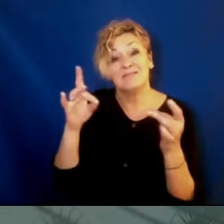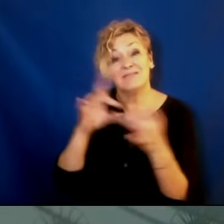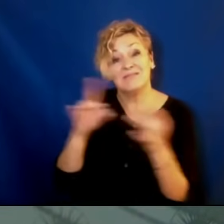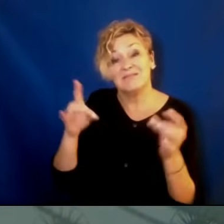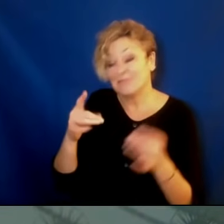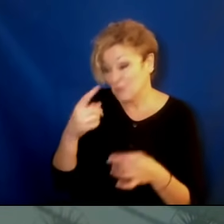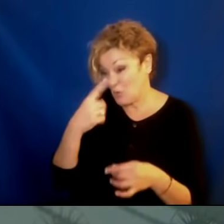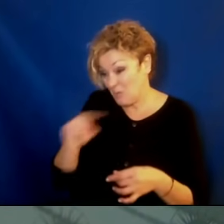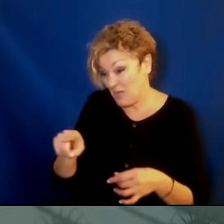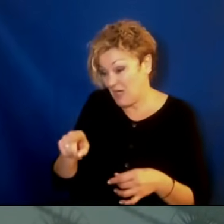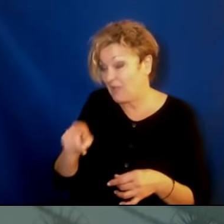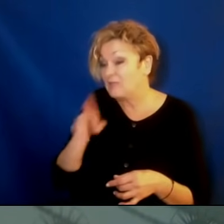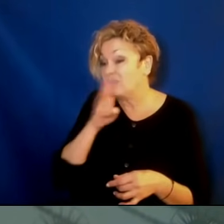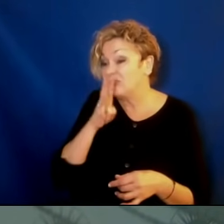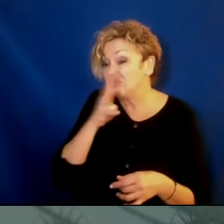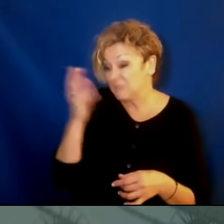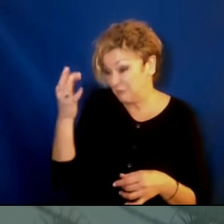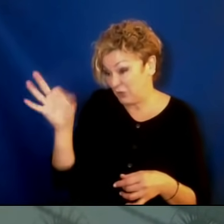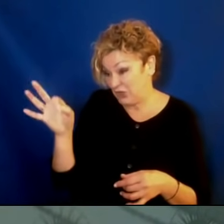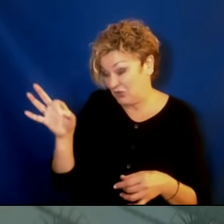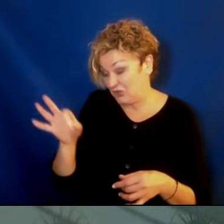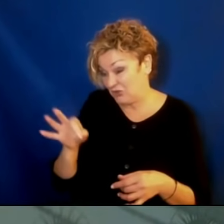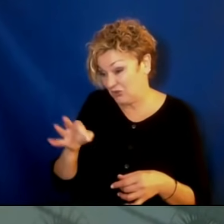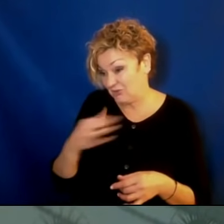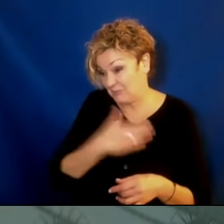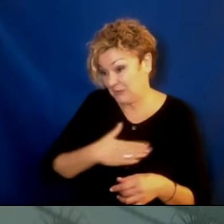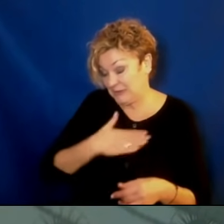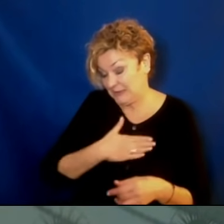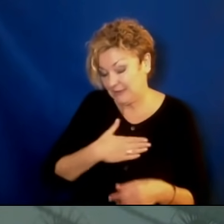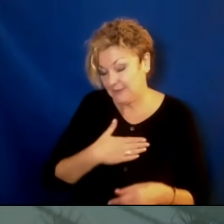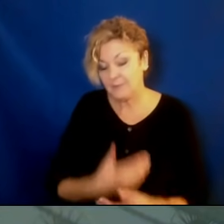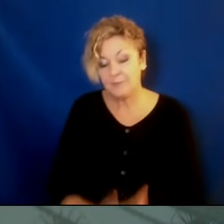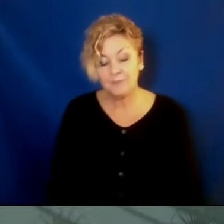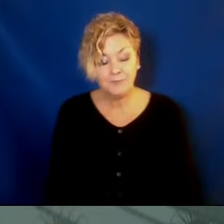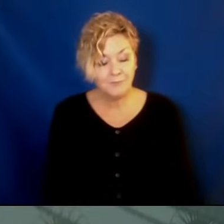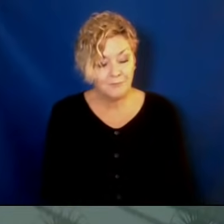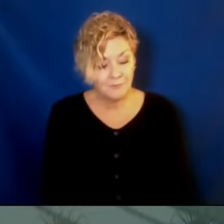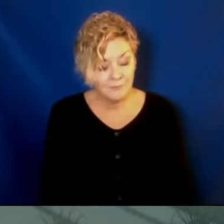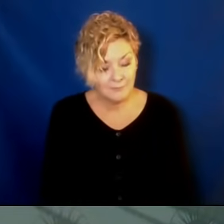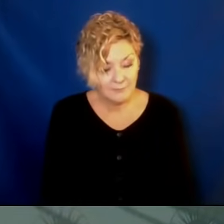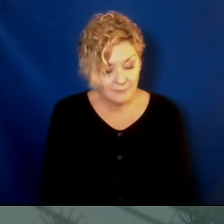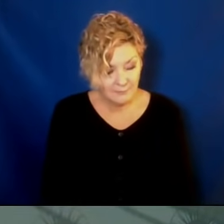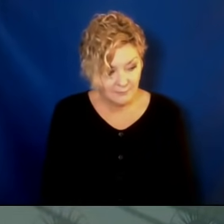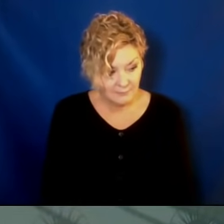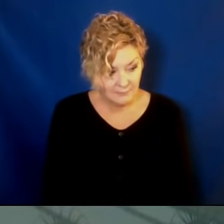And so, I would say any of that with pessimism, I say these are the things we have to do now